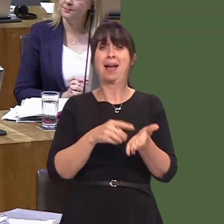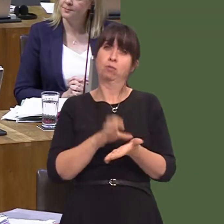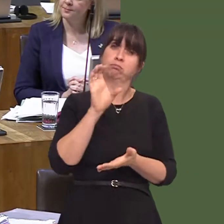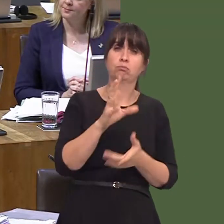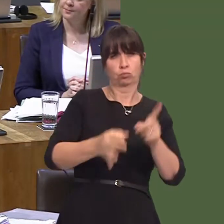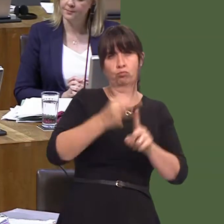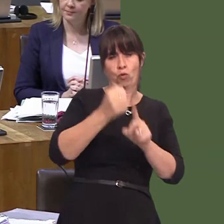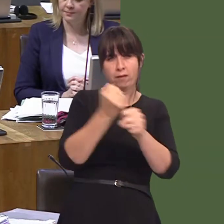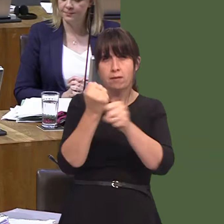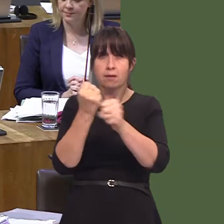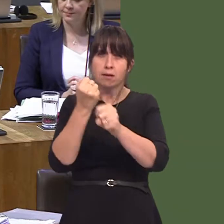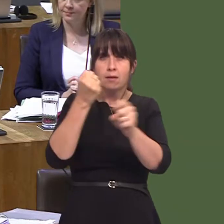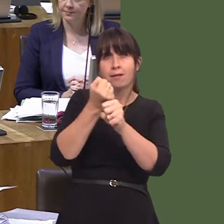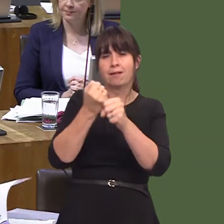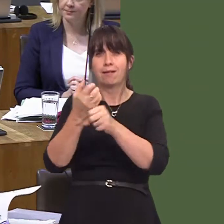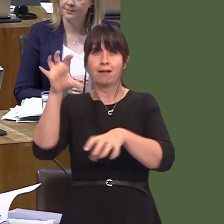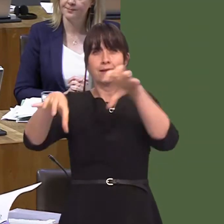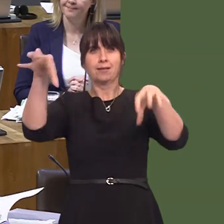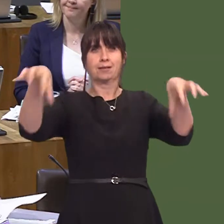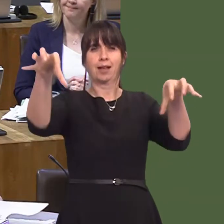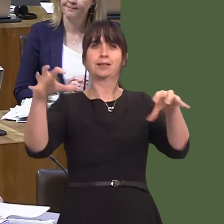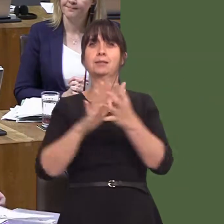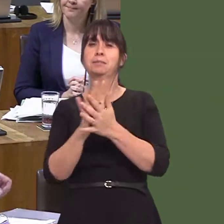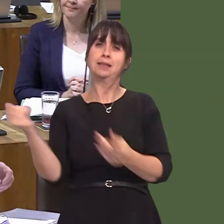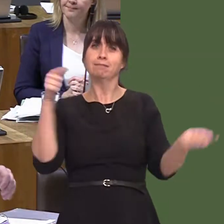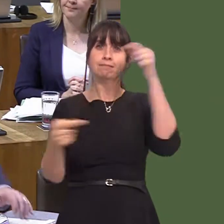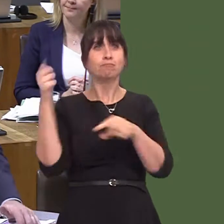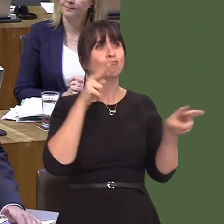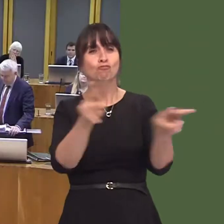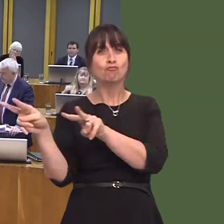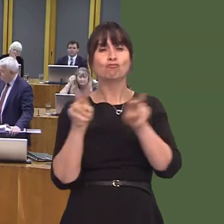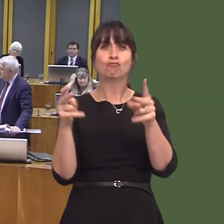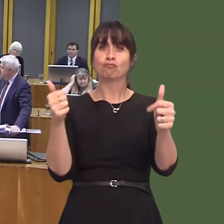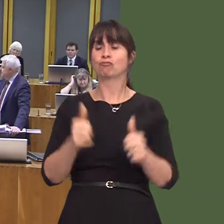improving and conserving some of its heritage tourism sites in the north. Hannah Blythyn: Thank you, First Minister.